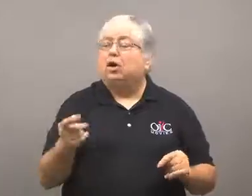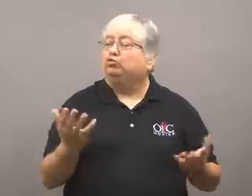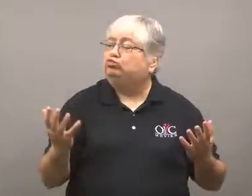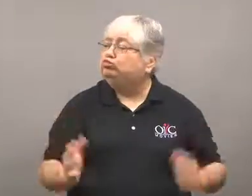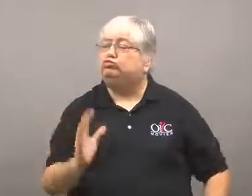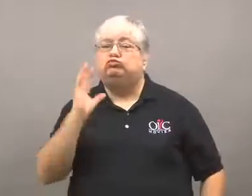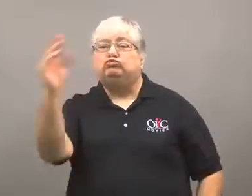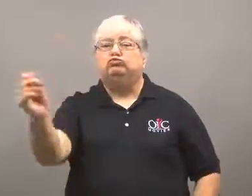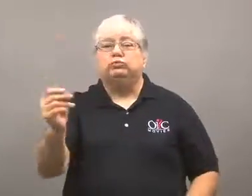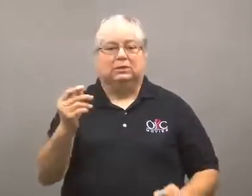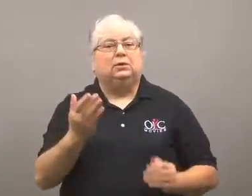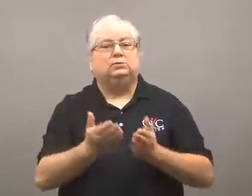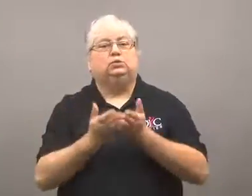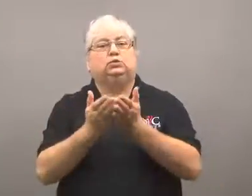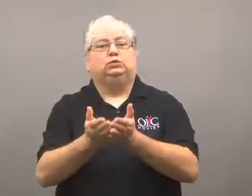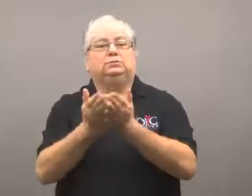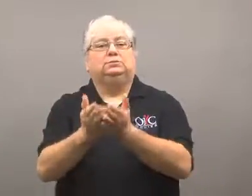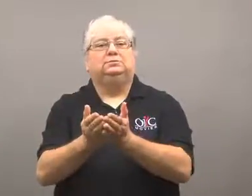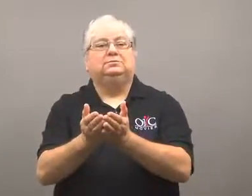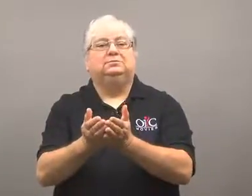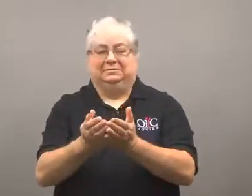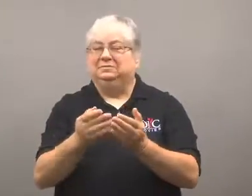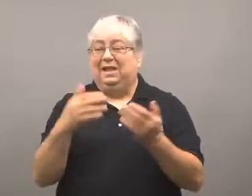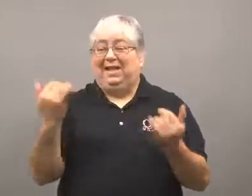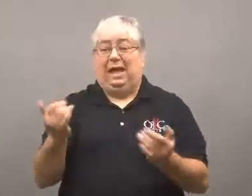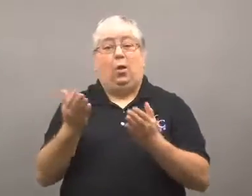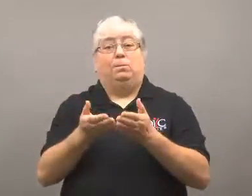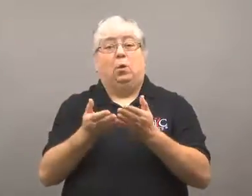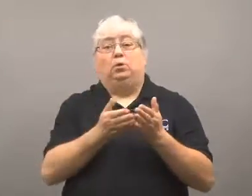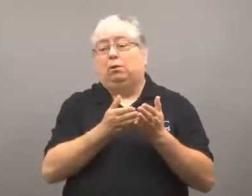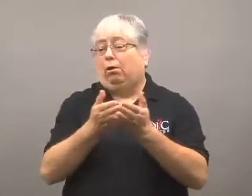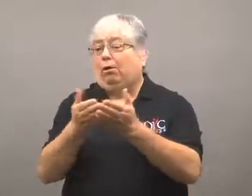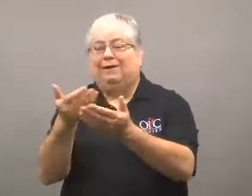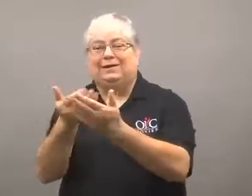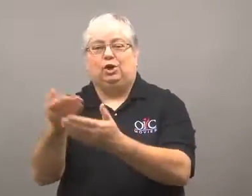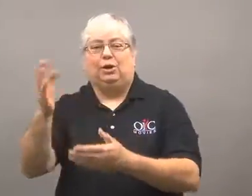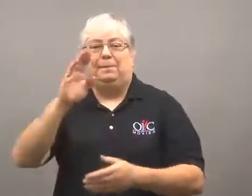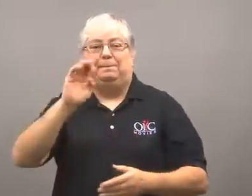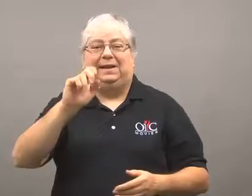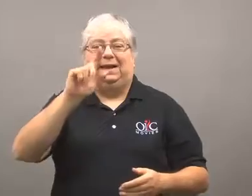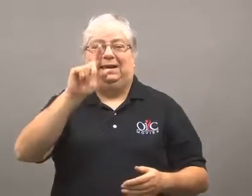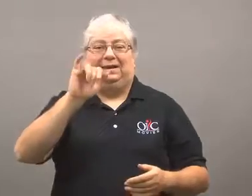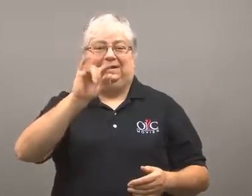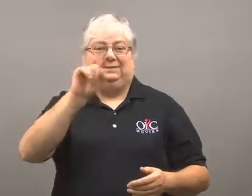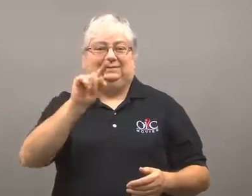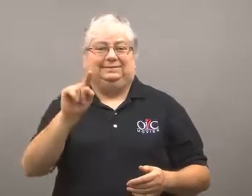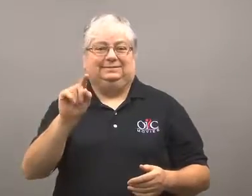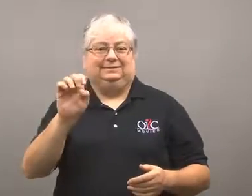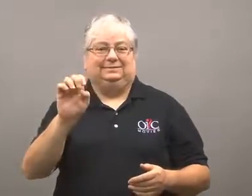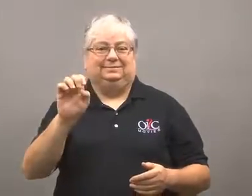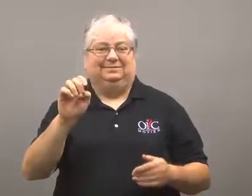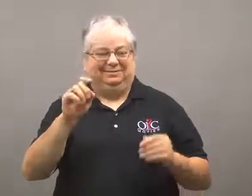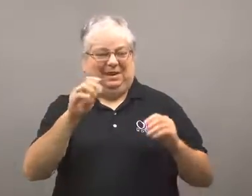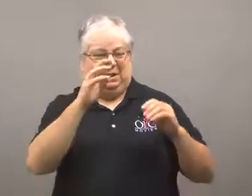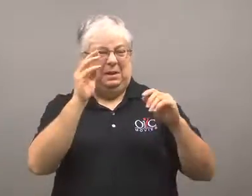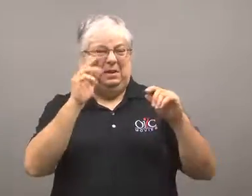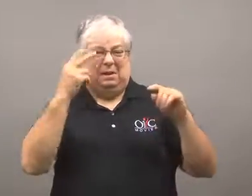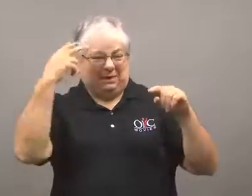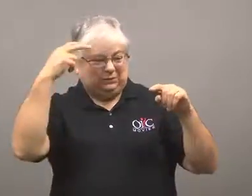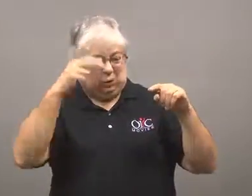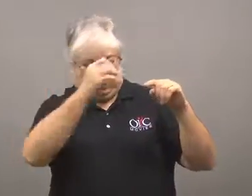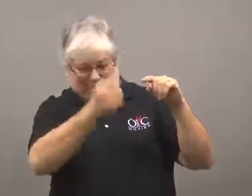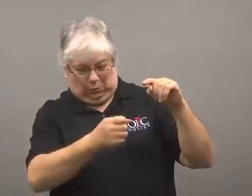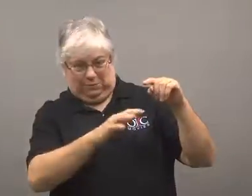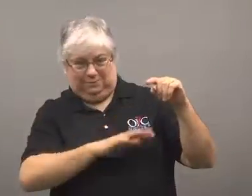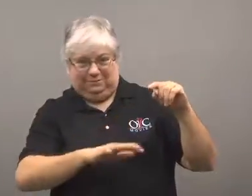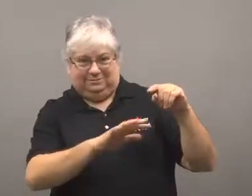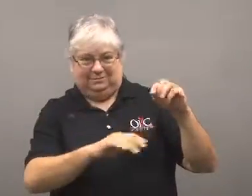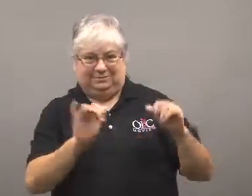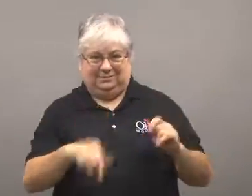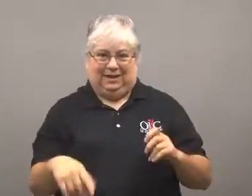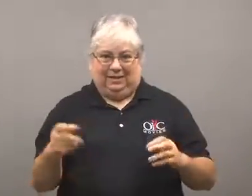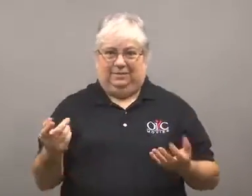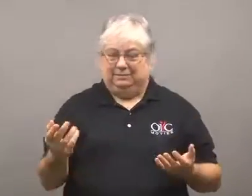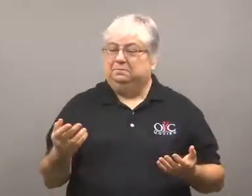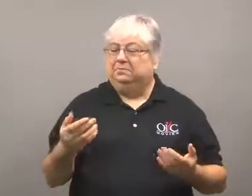this person went on a cruise. That ship is now moored near Belize.